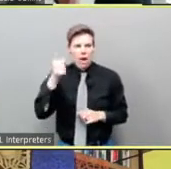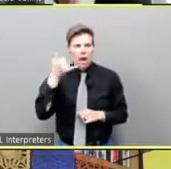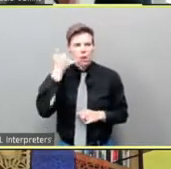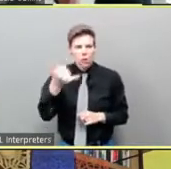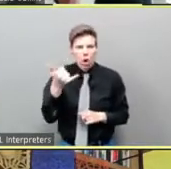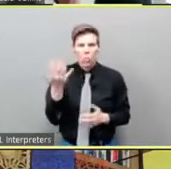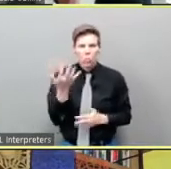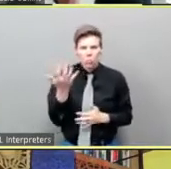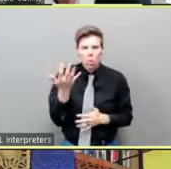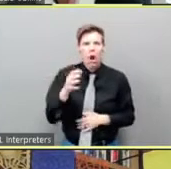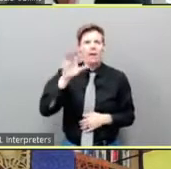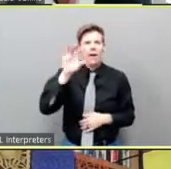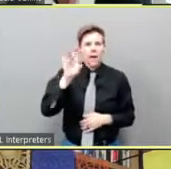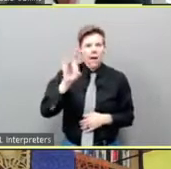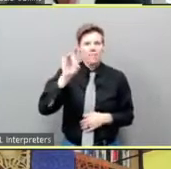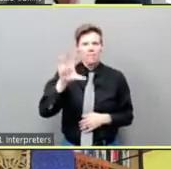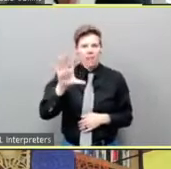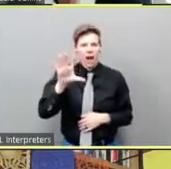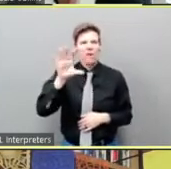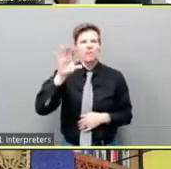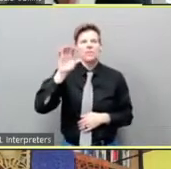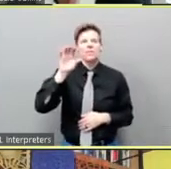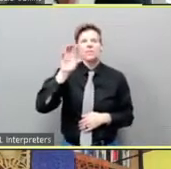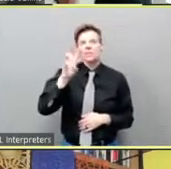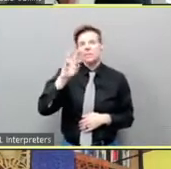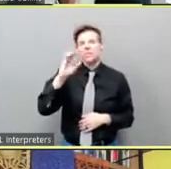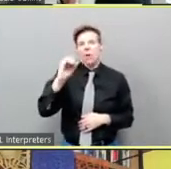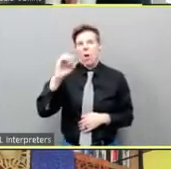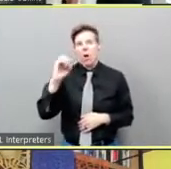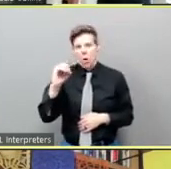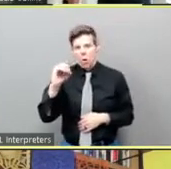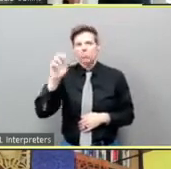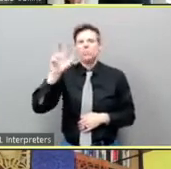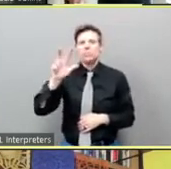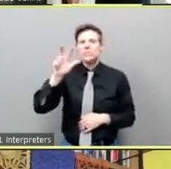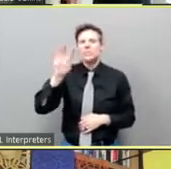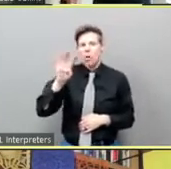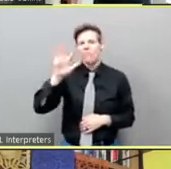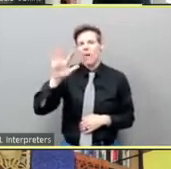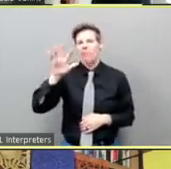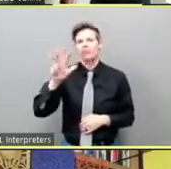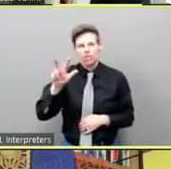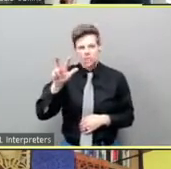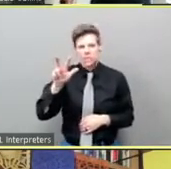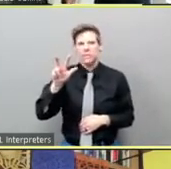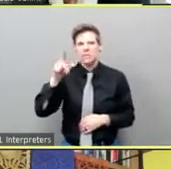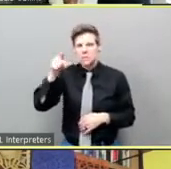03453 impress one For English three for Spanish Seniors and those with